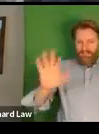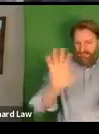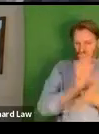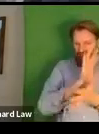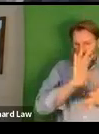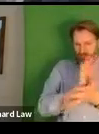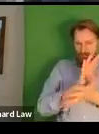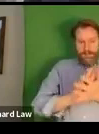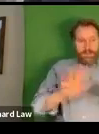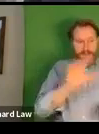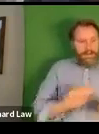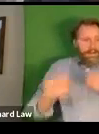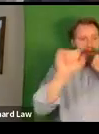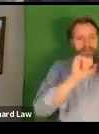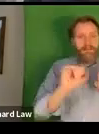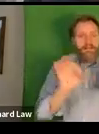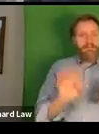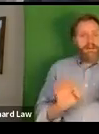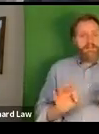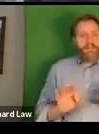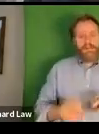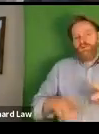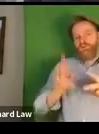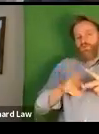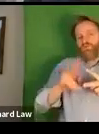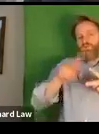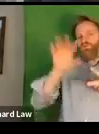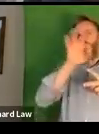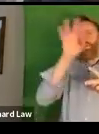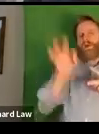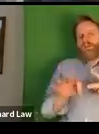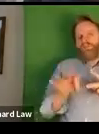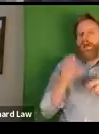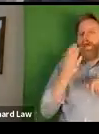questions there for you Jackie if you can pick those both up please